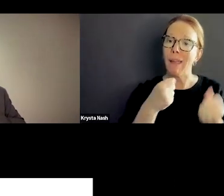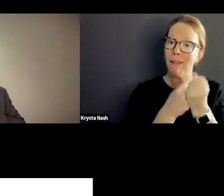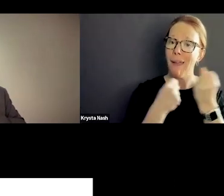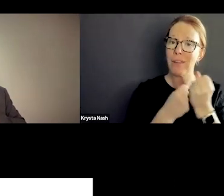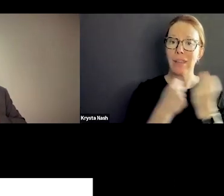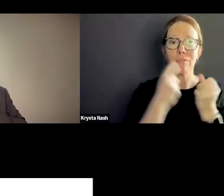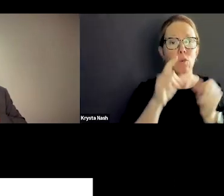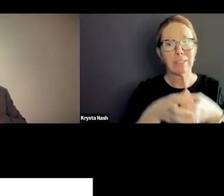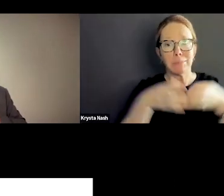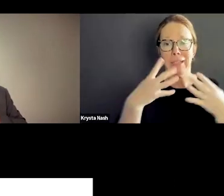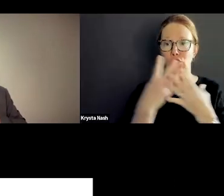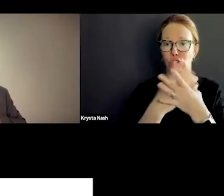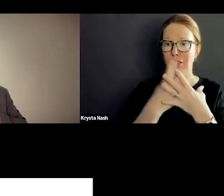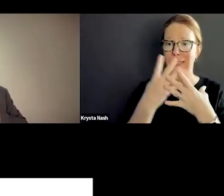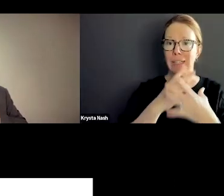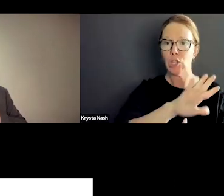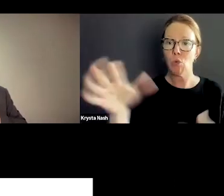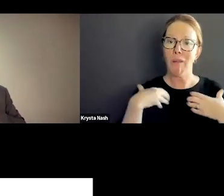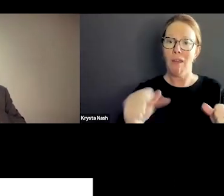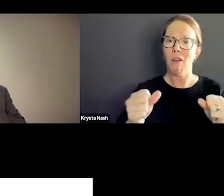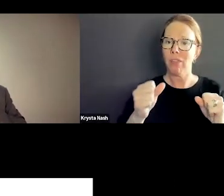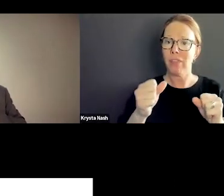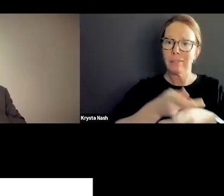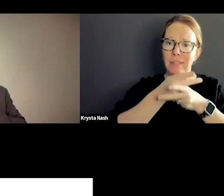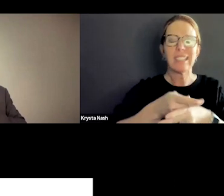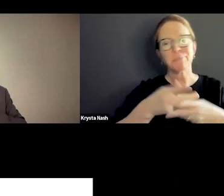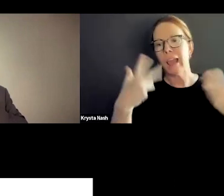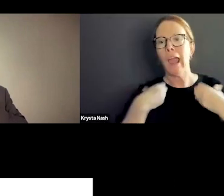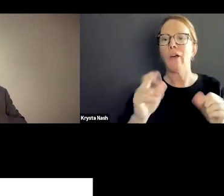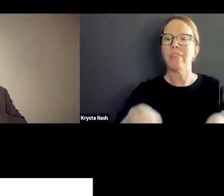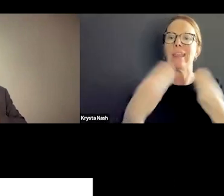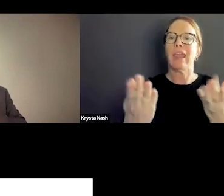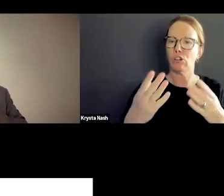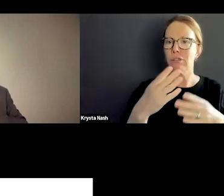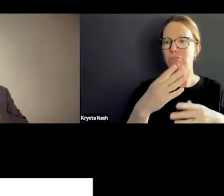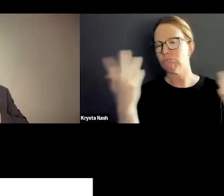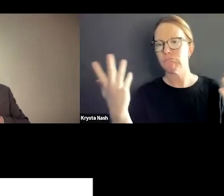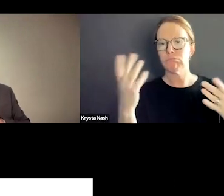screening within your own health care systems. So please see if you can find the gambling screens, briefs,